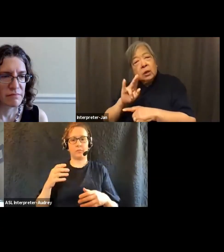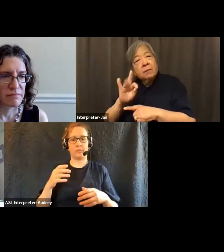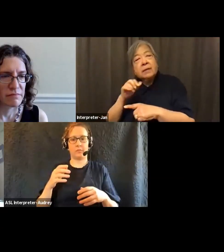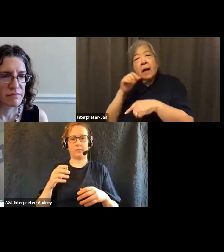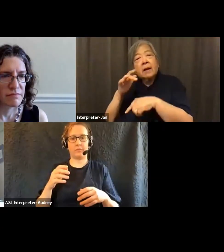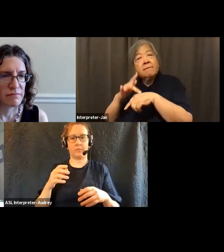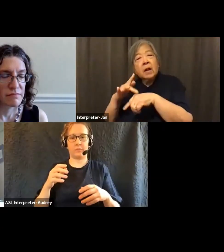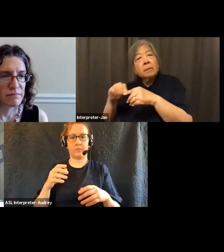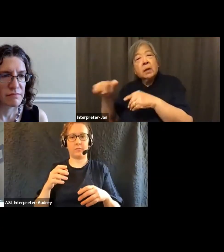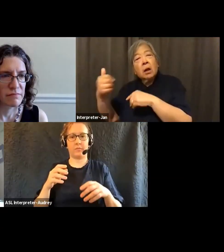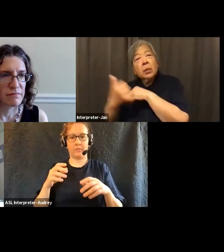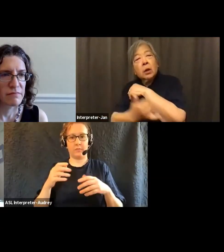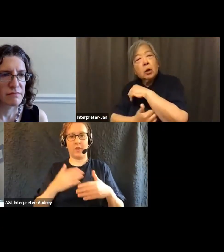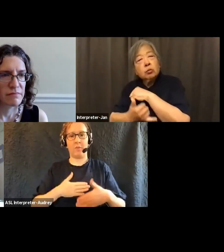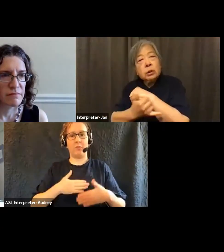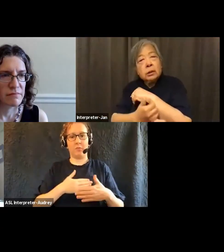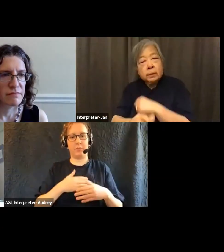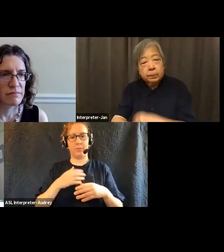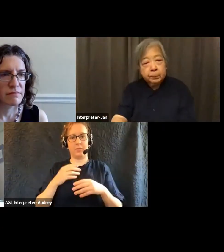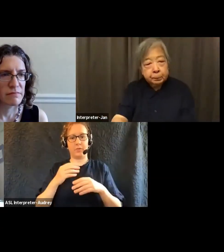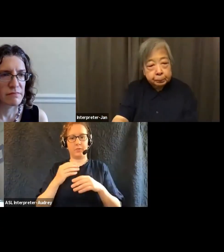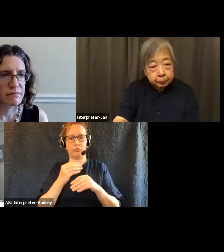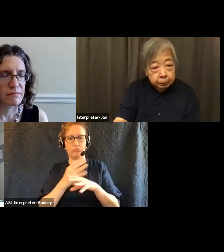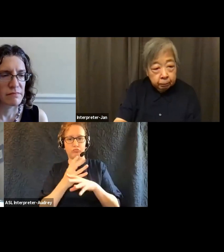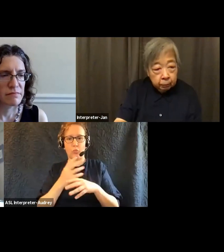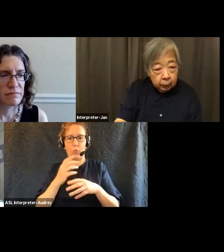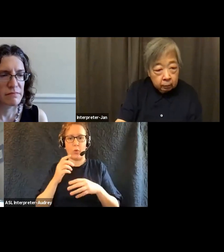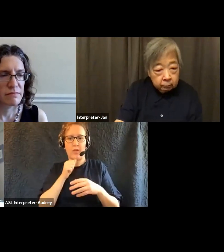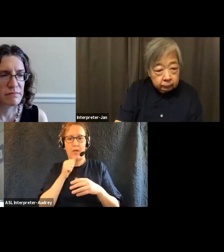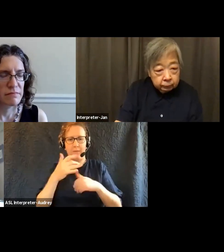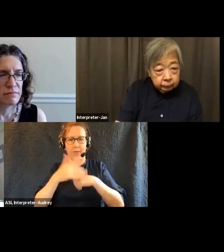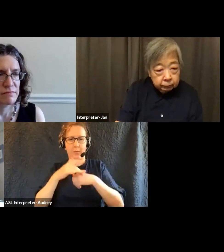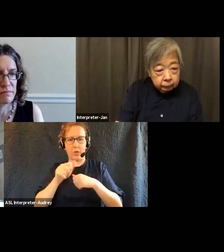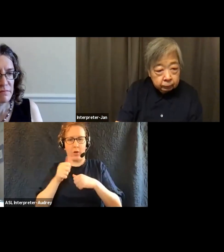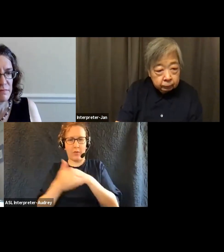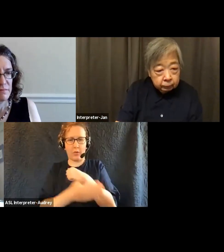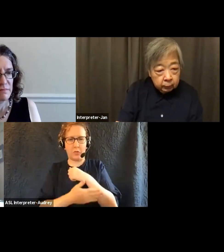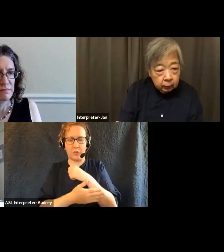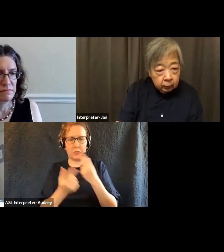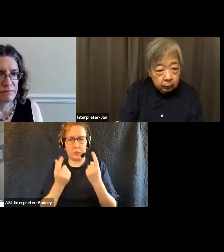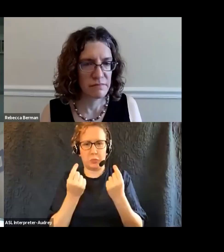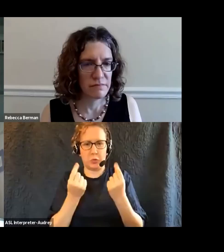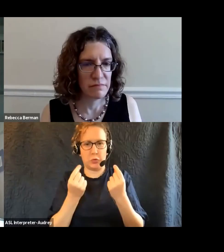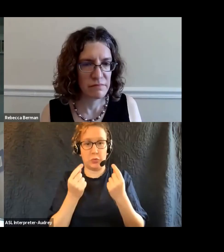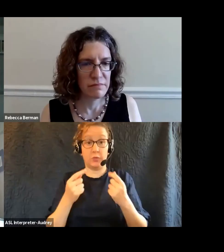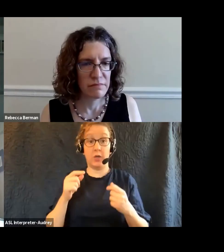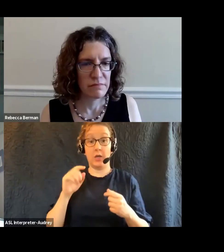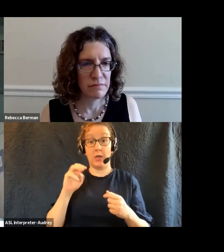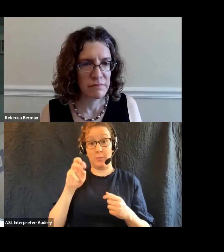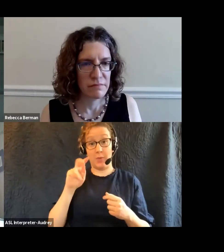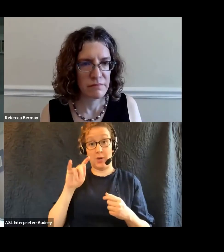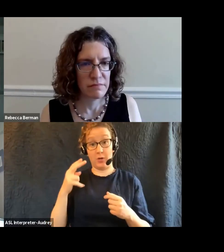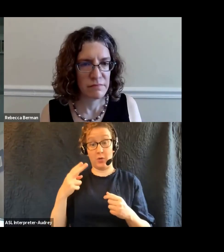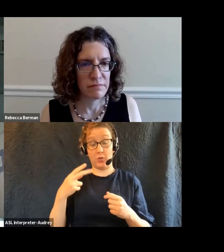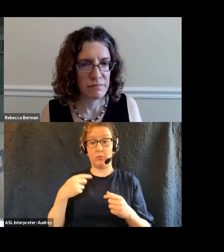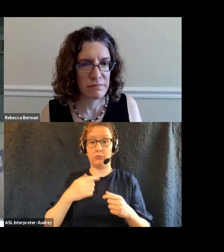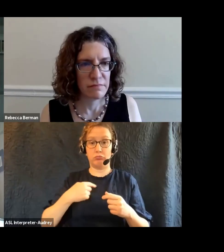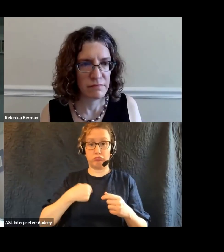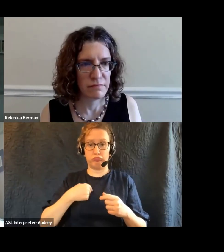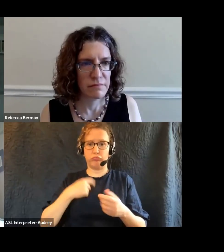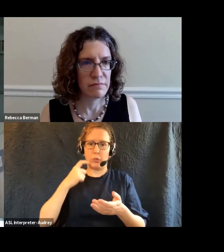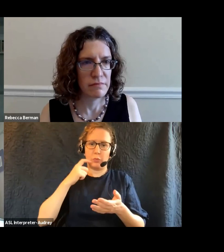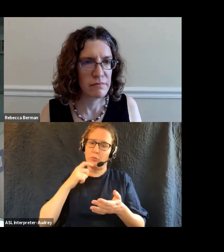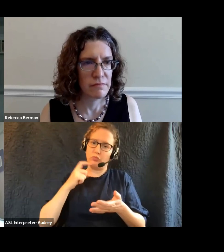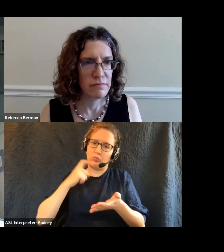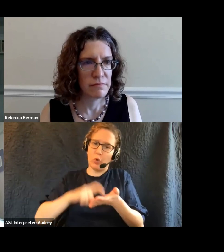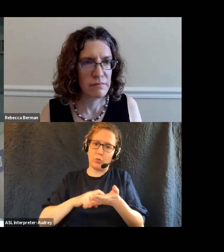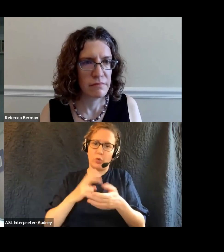We predominantly I find use Zoom and or Teams for our meetings.